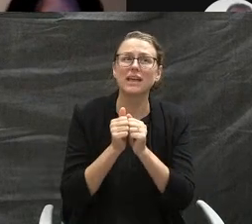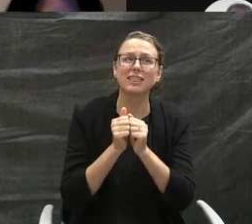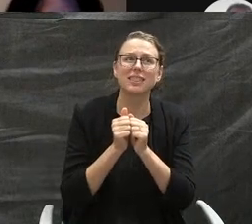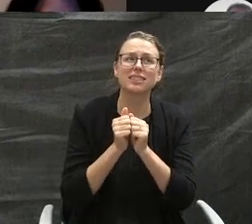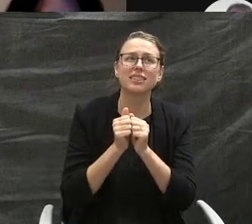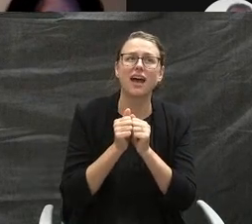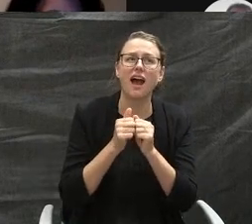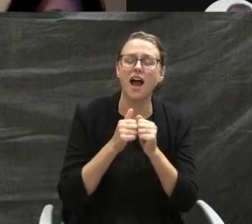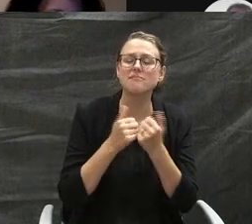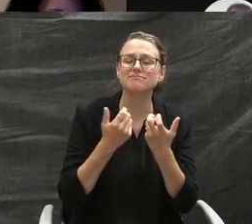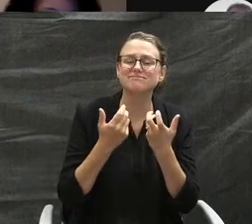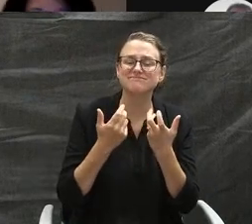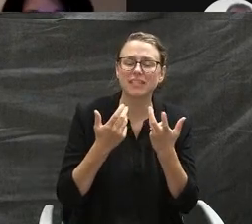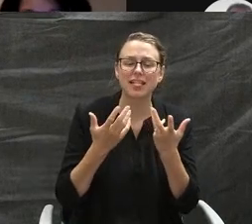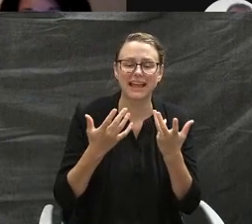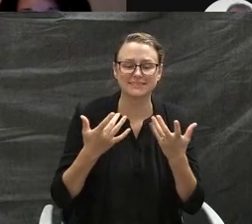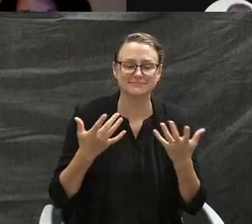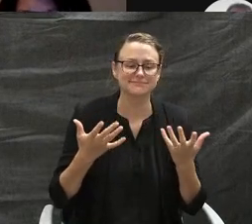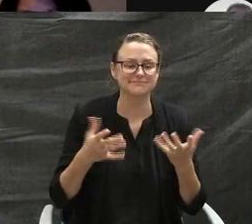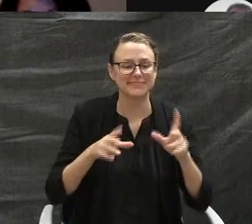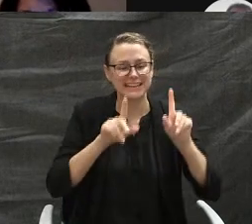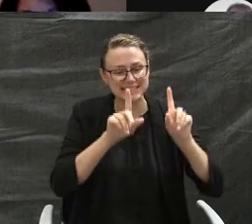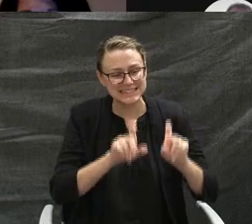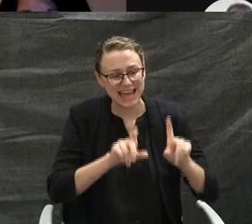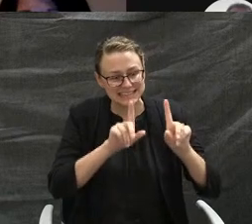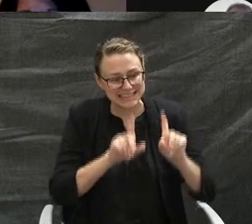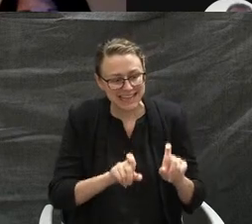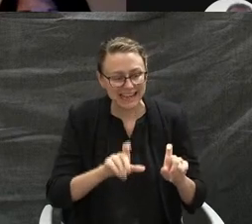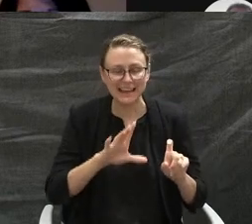um. In testing.